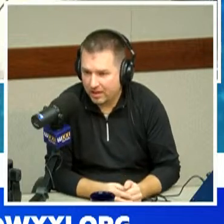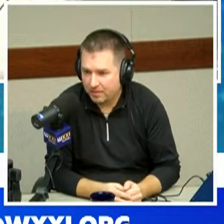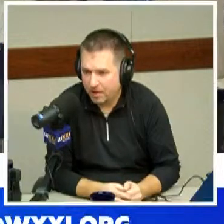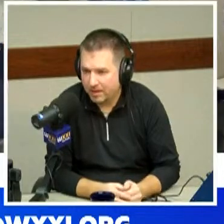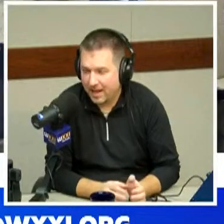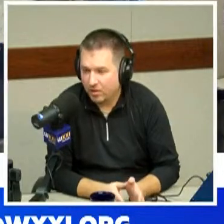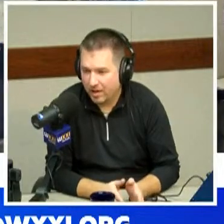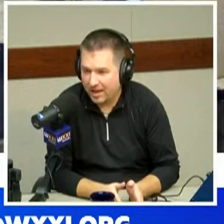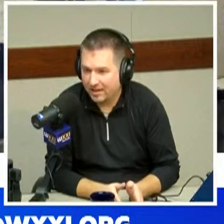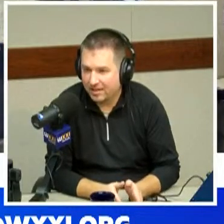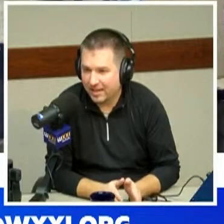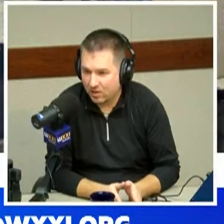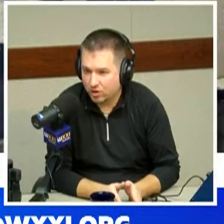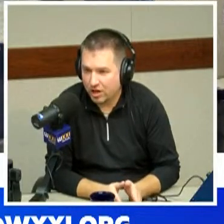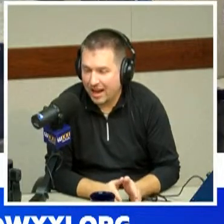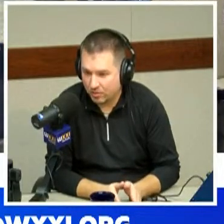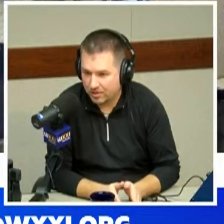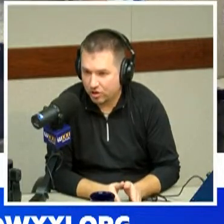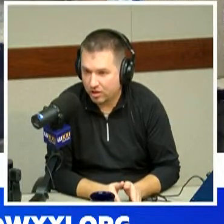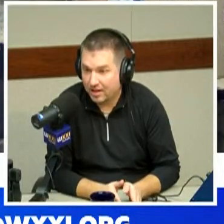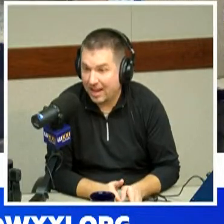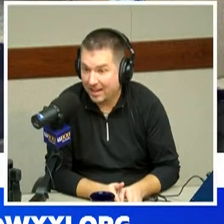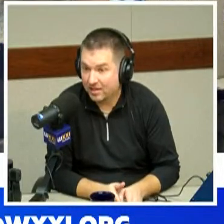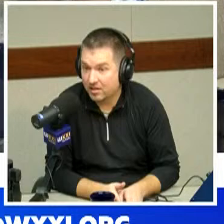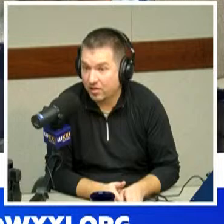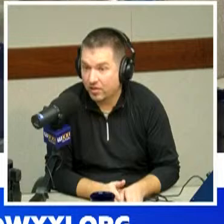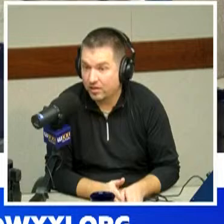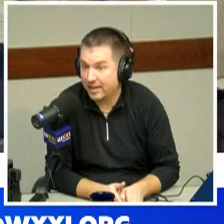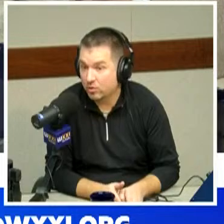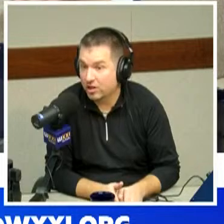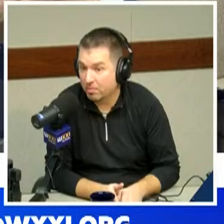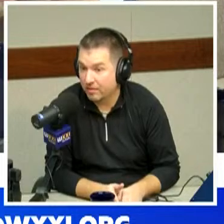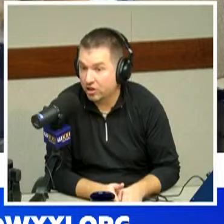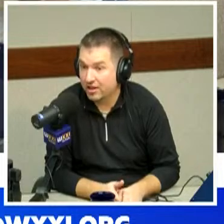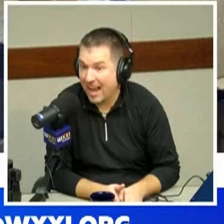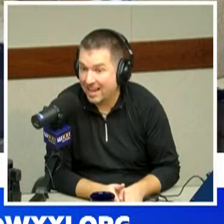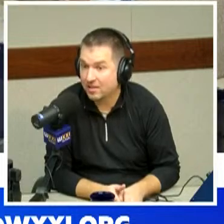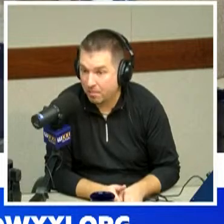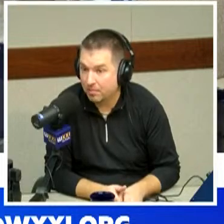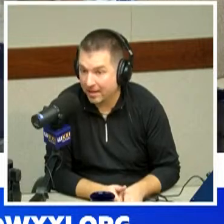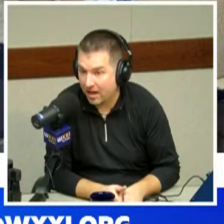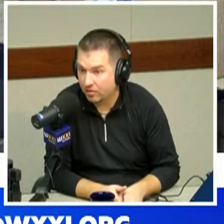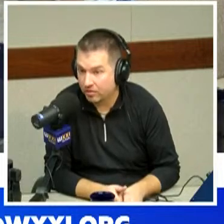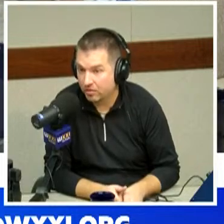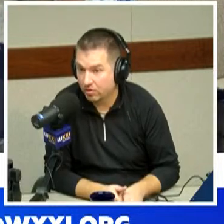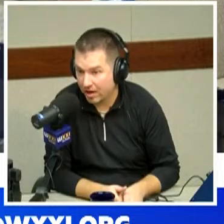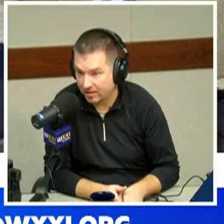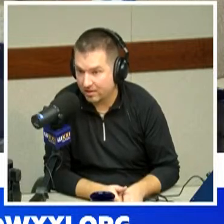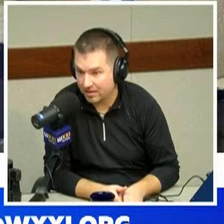in public health and language acquisition and the language deprivation as a Public Health crisis as